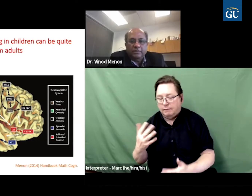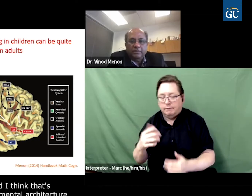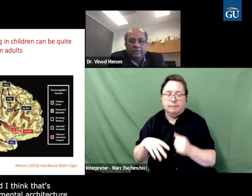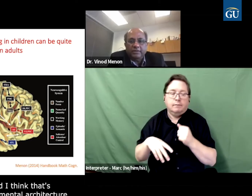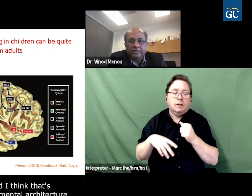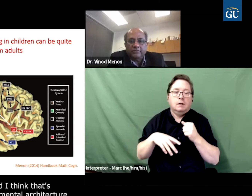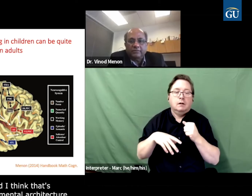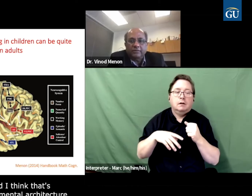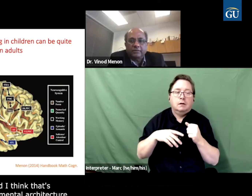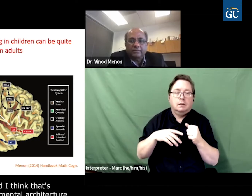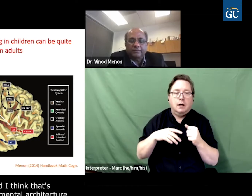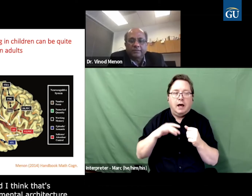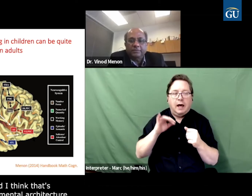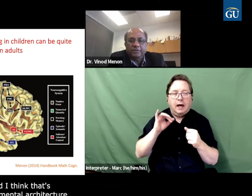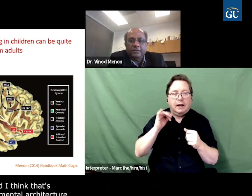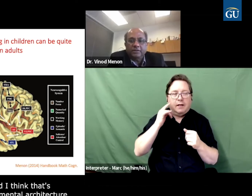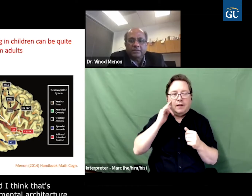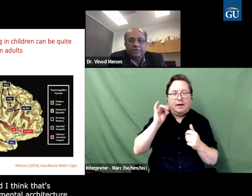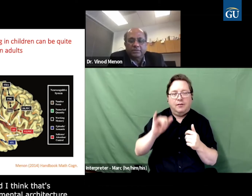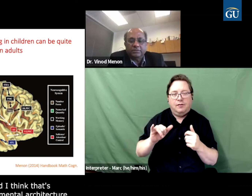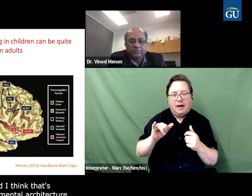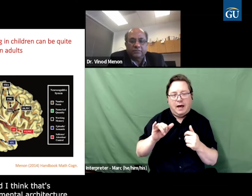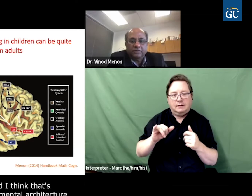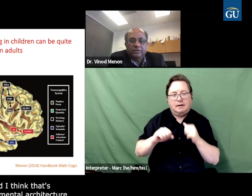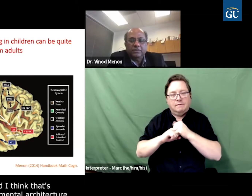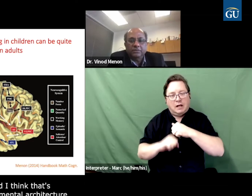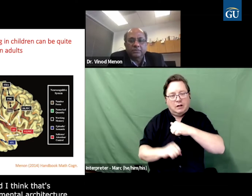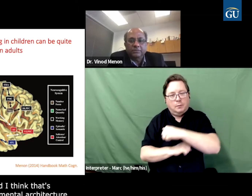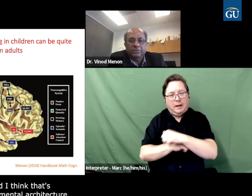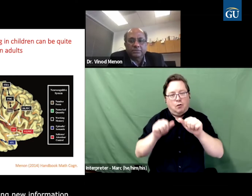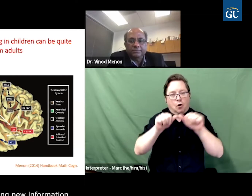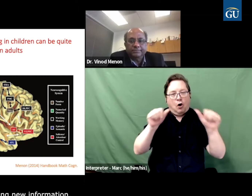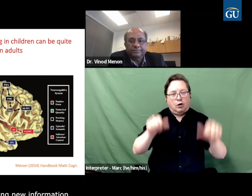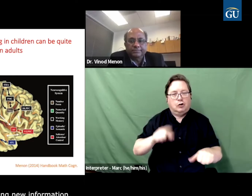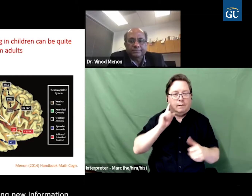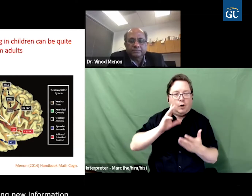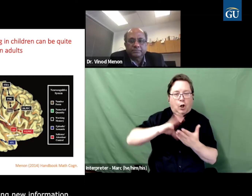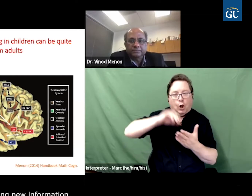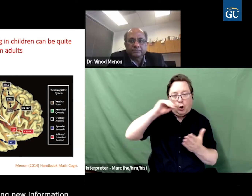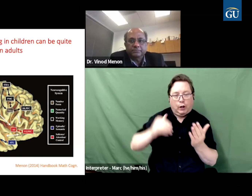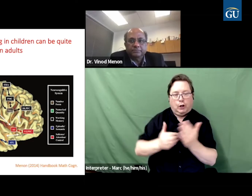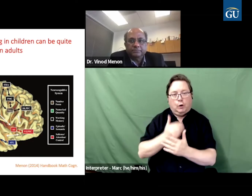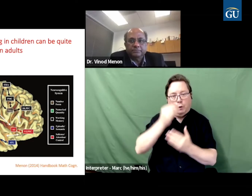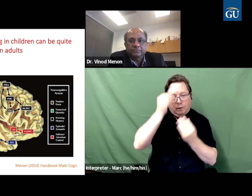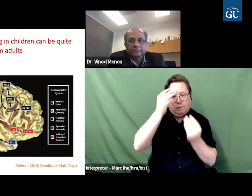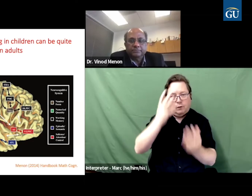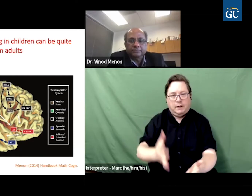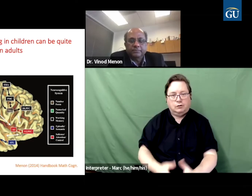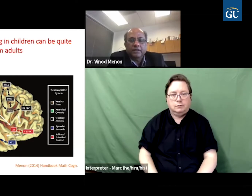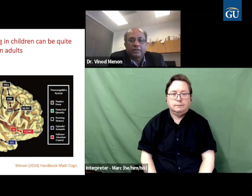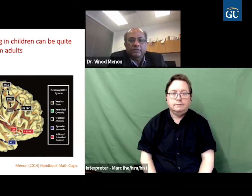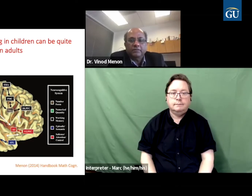and i i think that's a fundamental architecture for learning new information